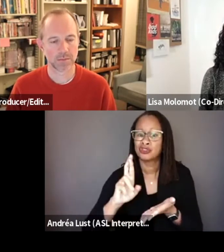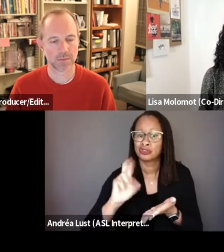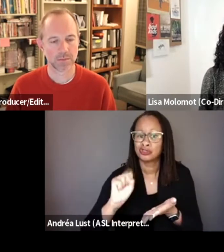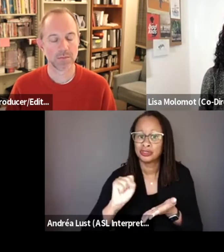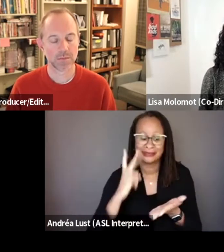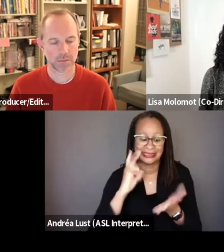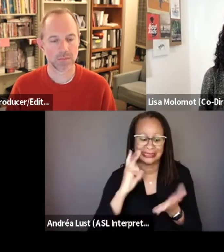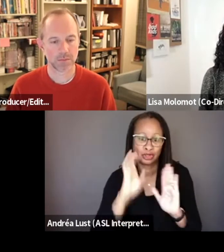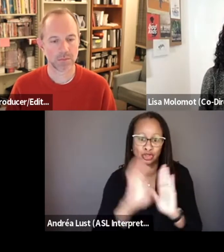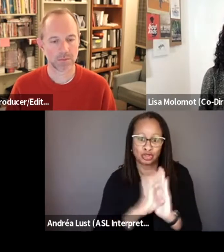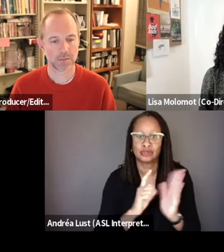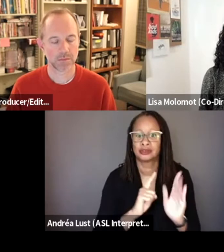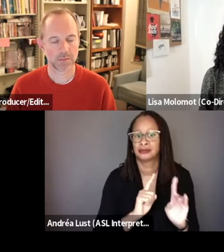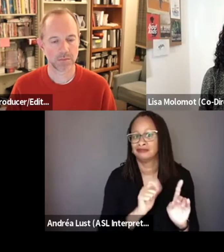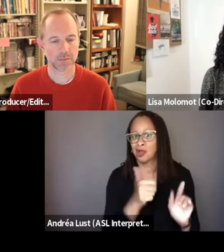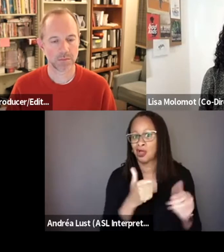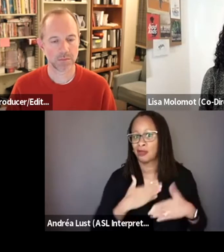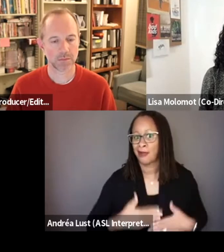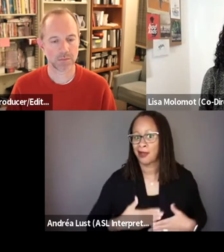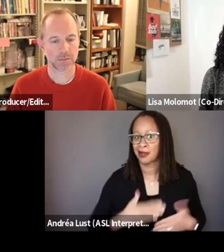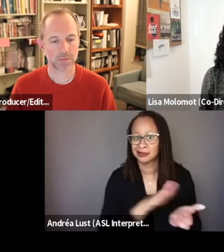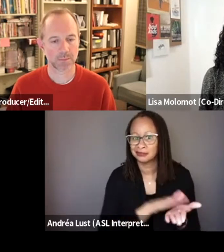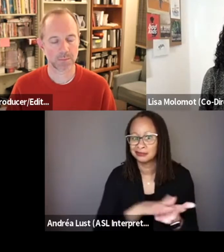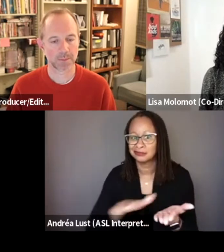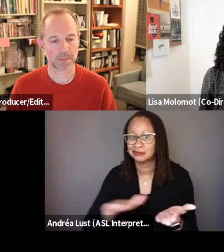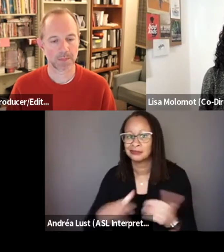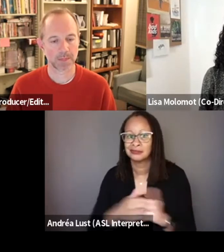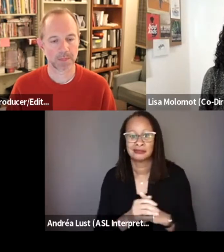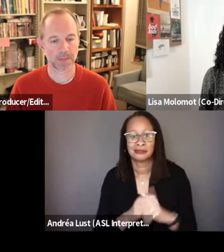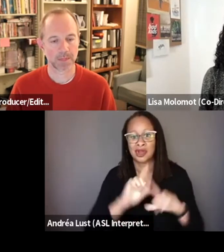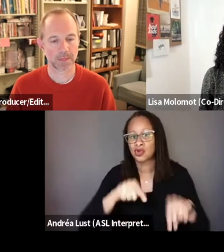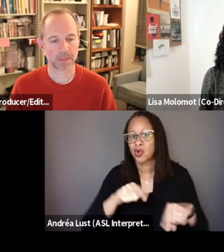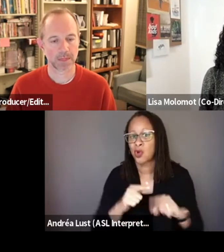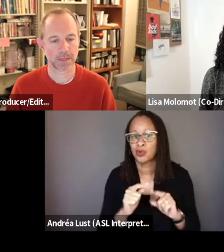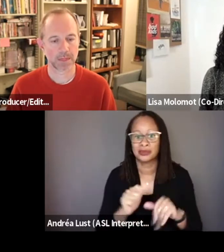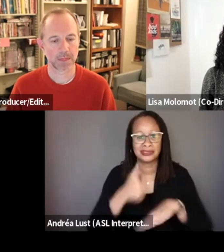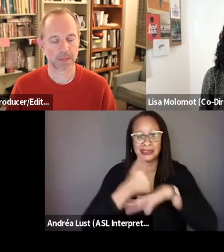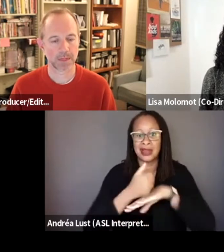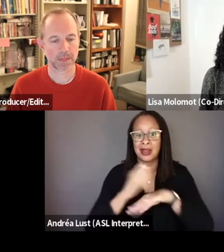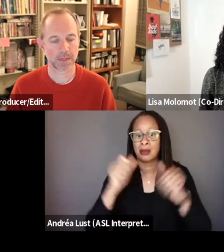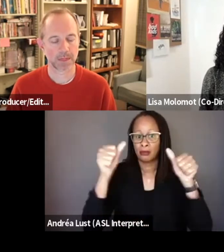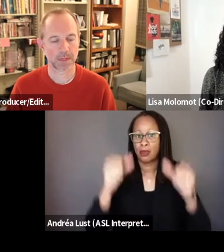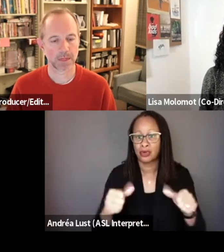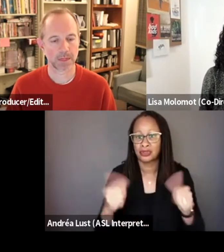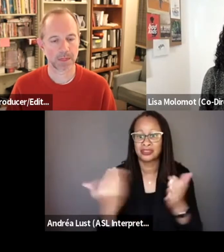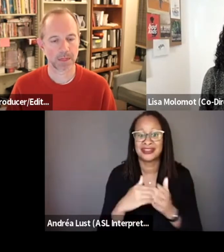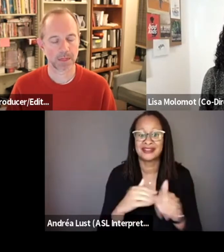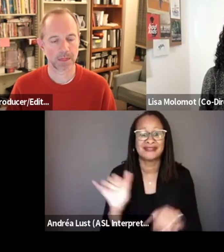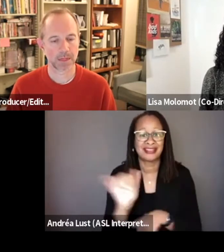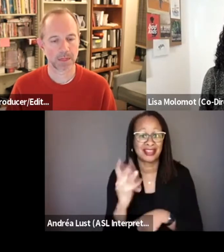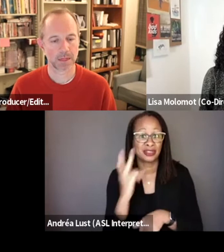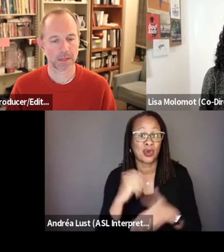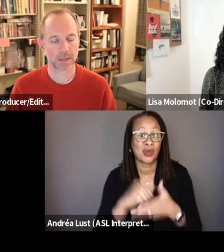But to go and put posters again like y'all saw the movie, on the documentary,